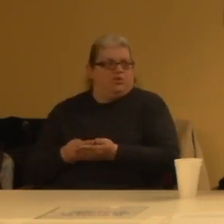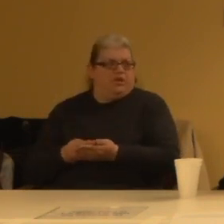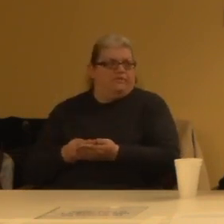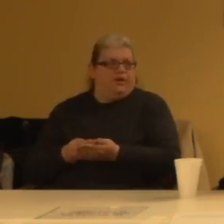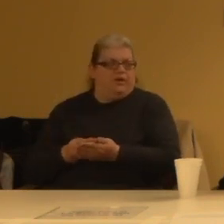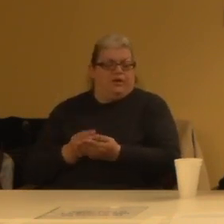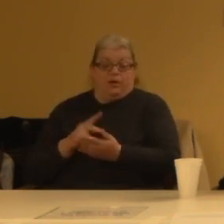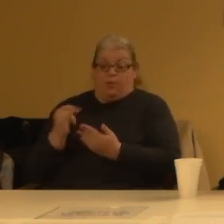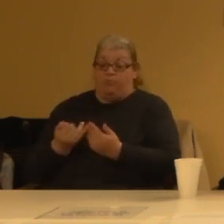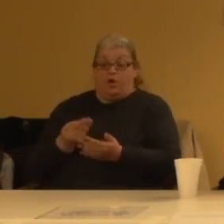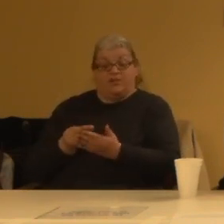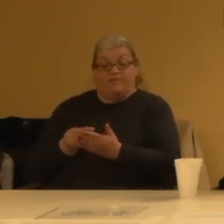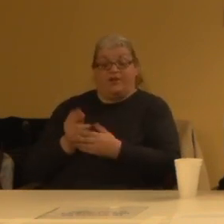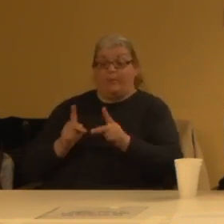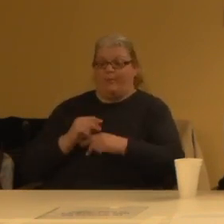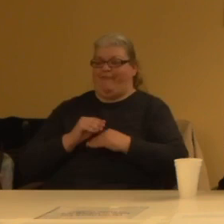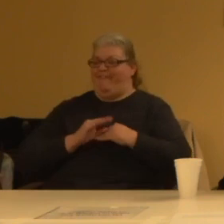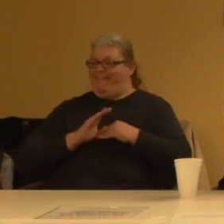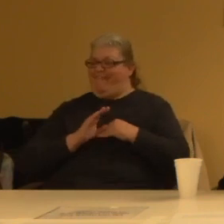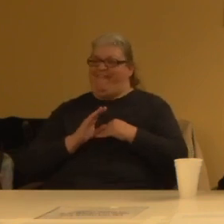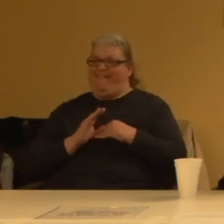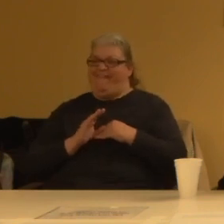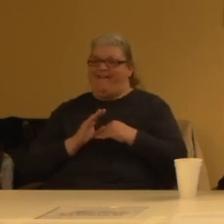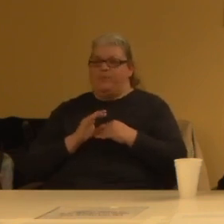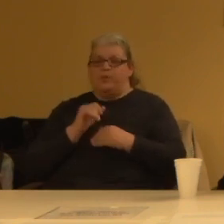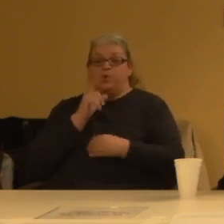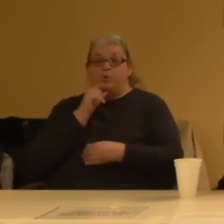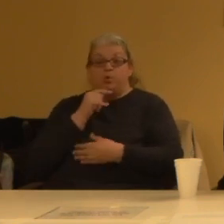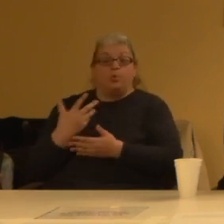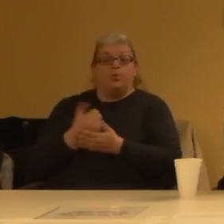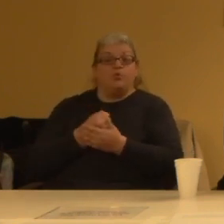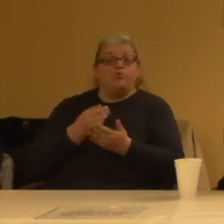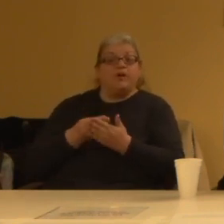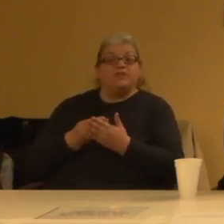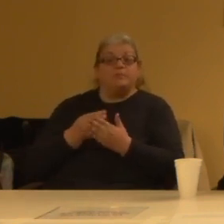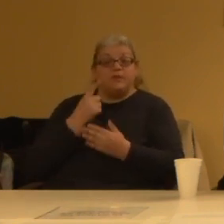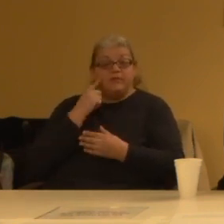But you know, who will raise money for projects? Arts organizations.